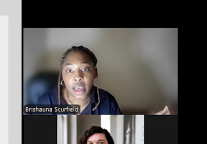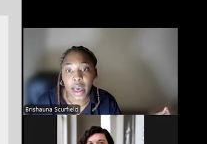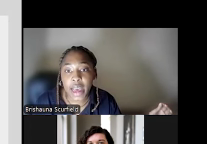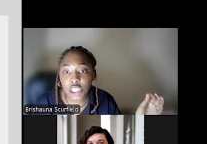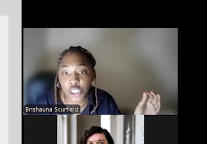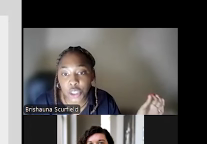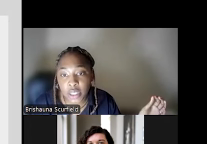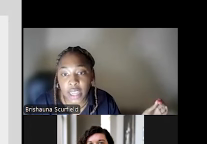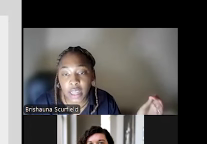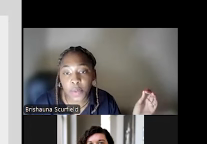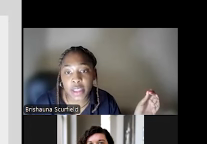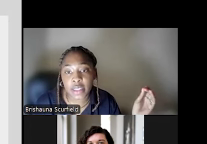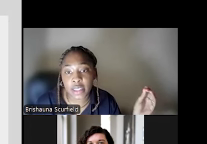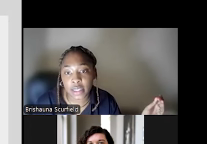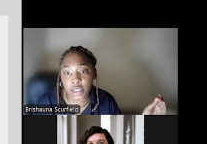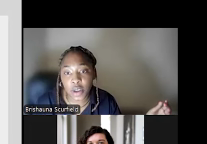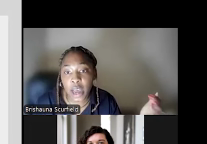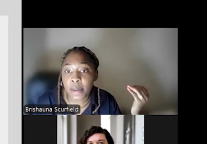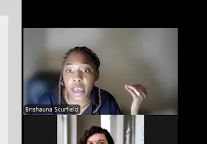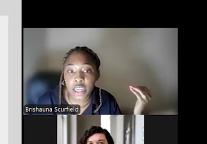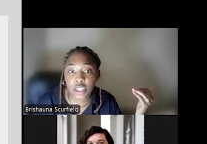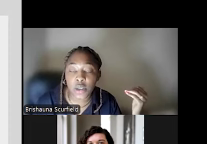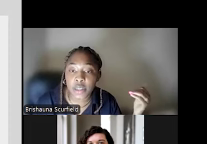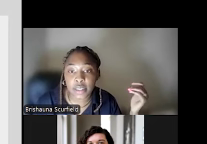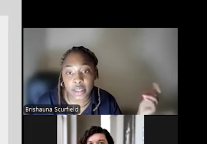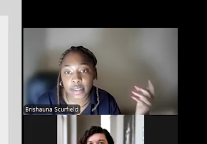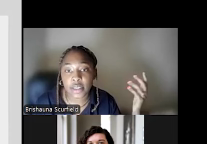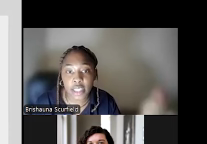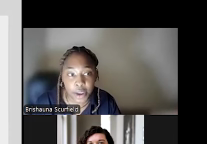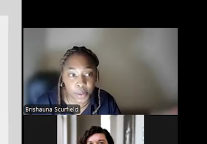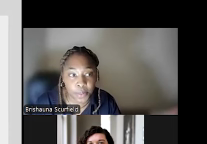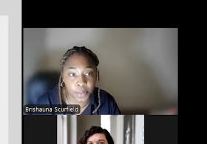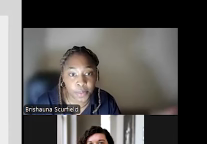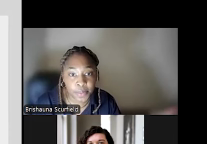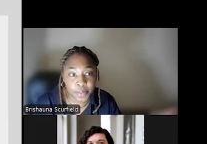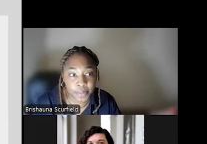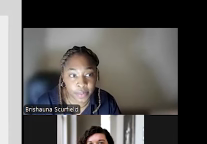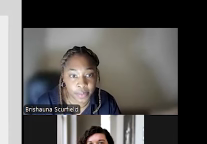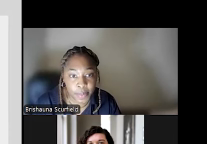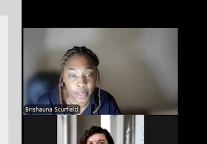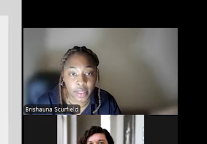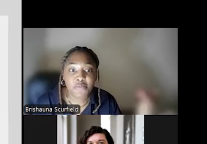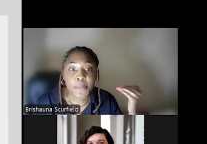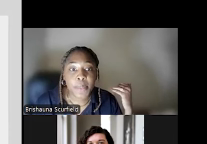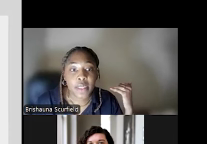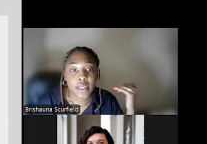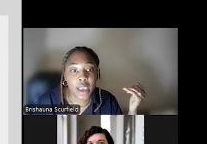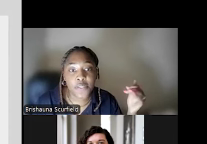I can choose exactly what this is. So, I'm actually going to select title. Now,